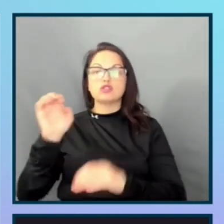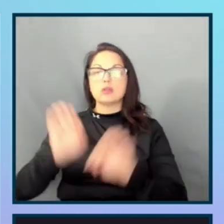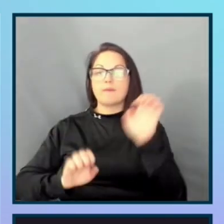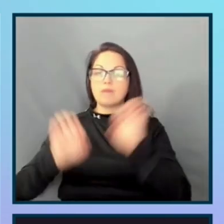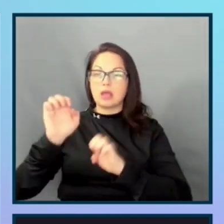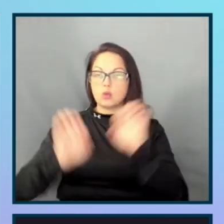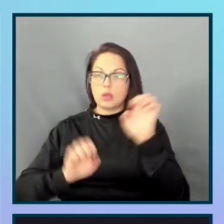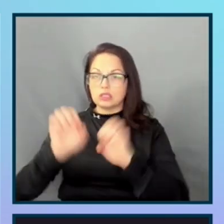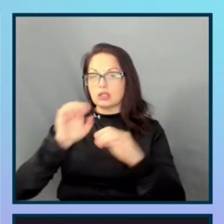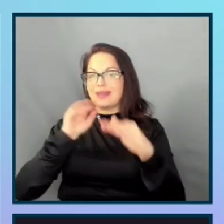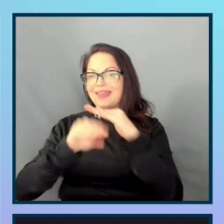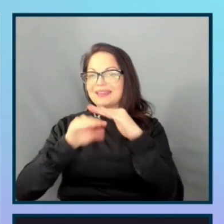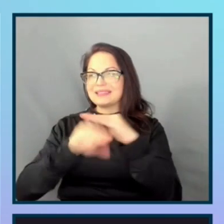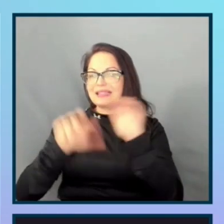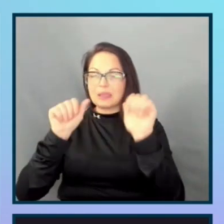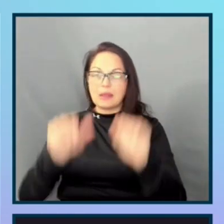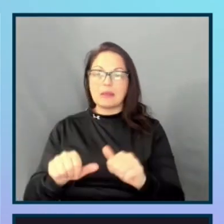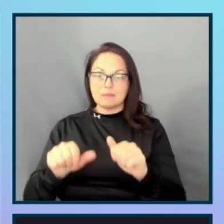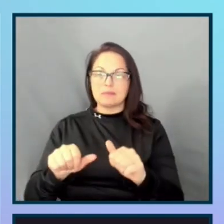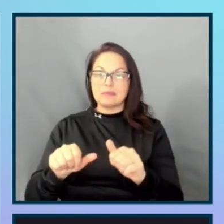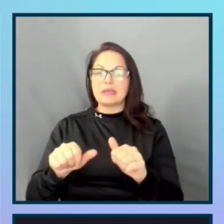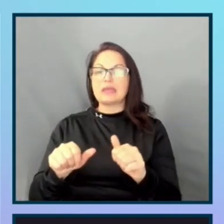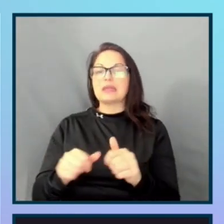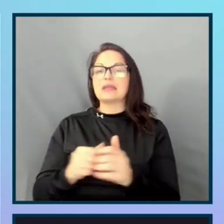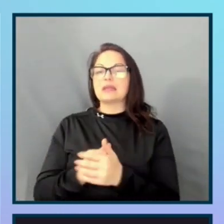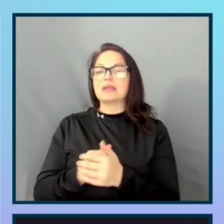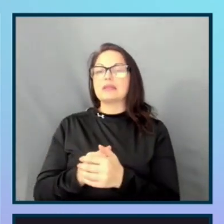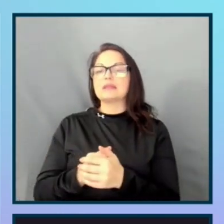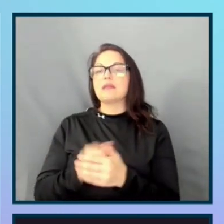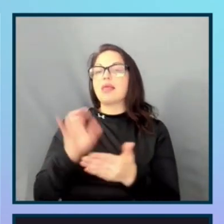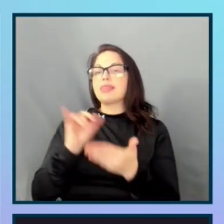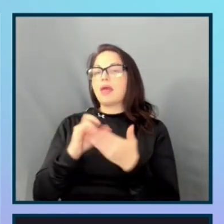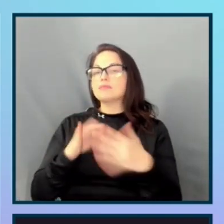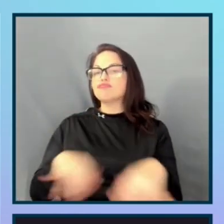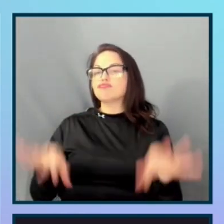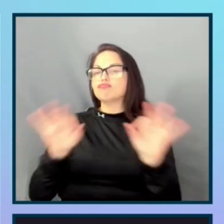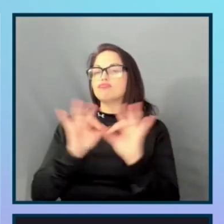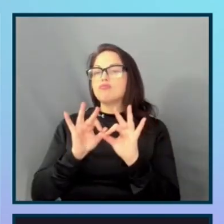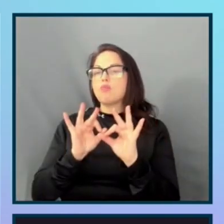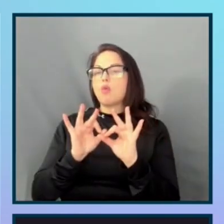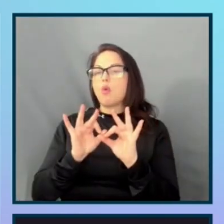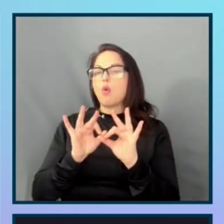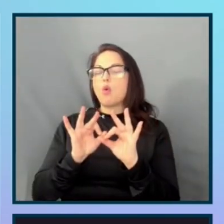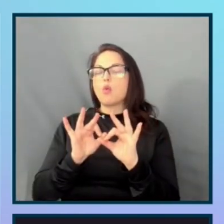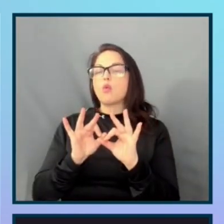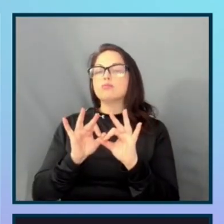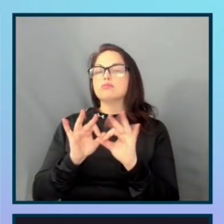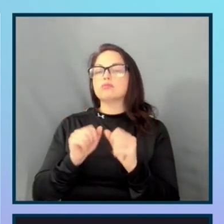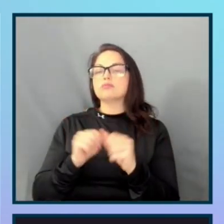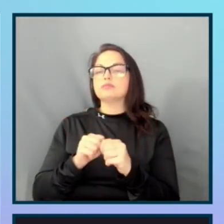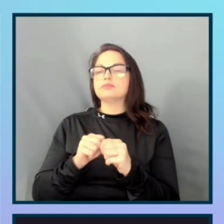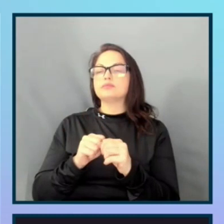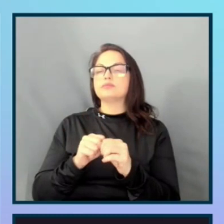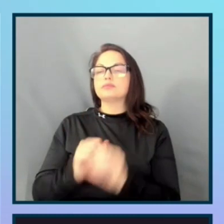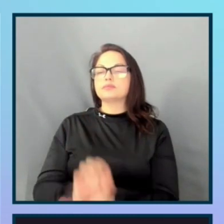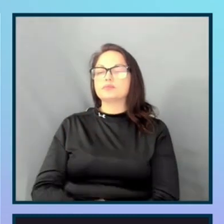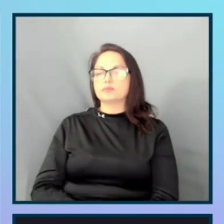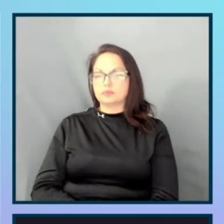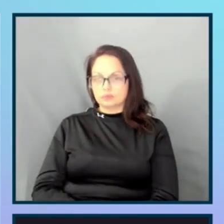of the software you're running, particularly important remotely, is extremely important. And that goes down to things like the language